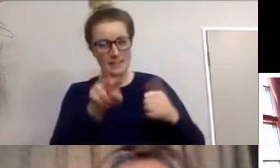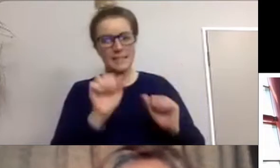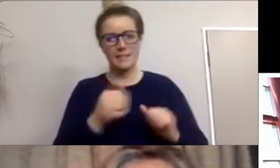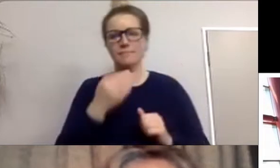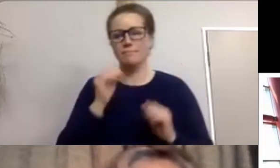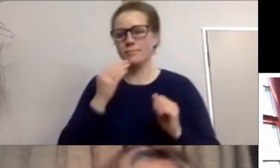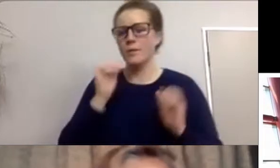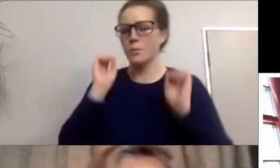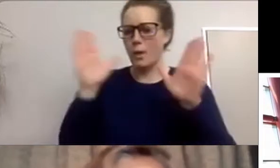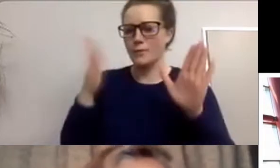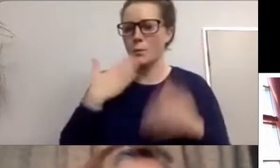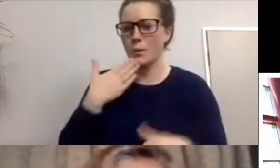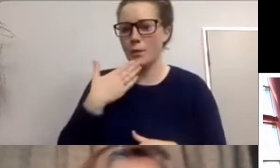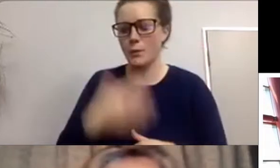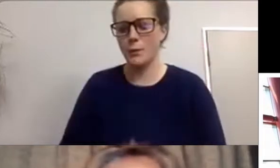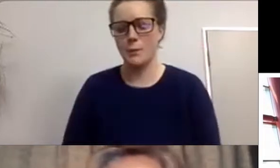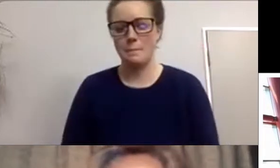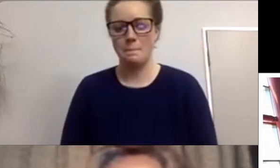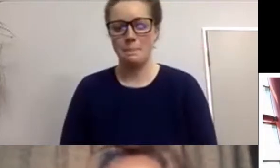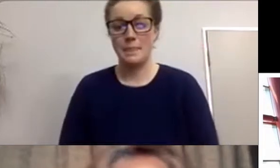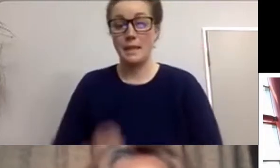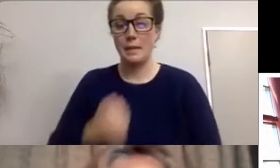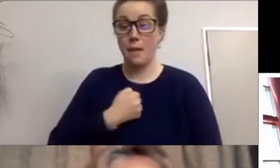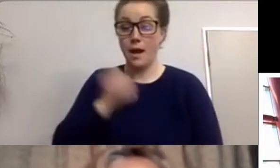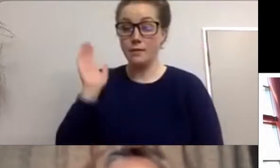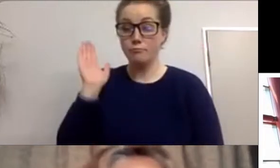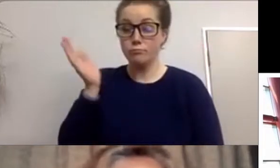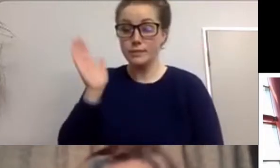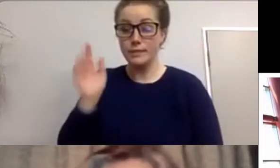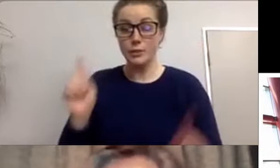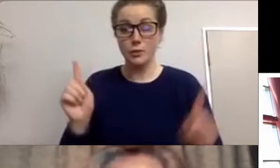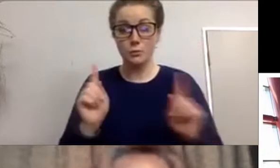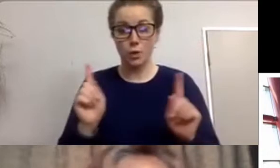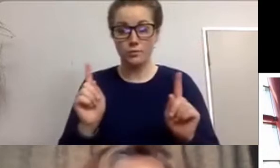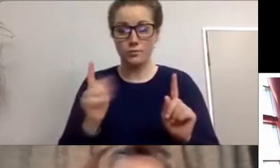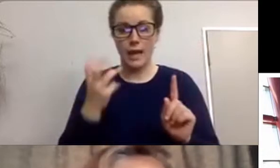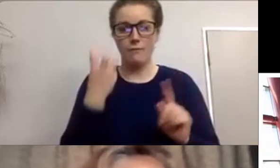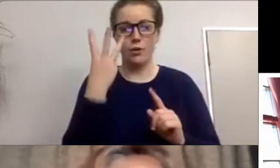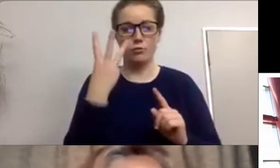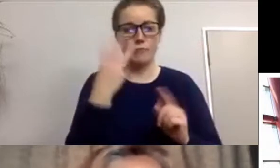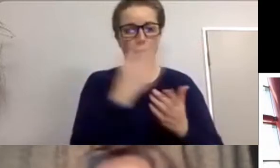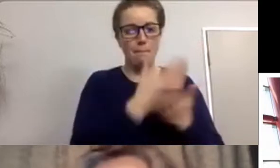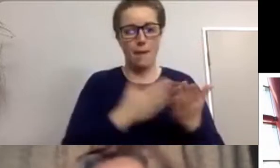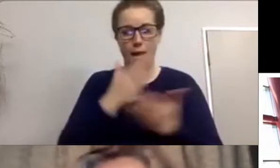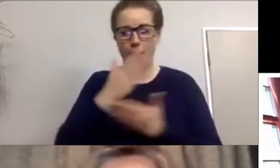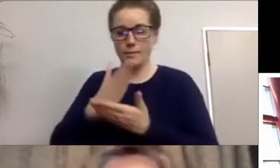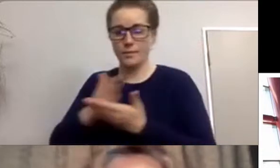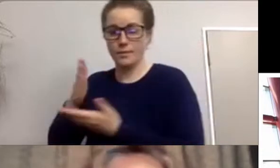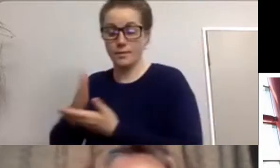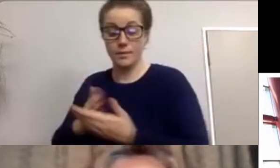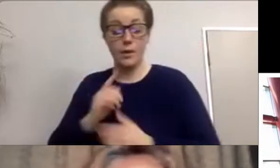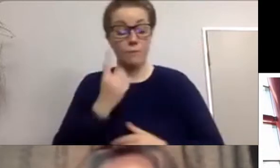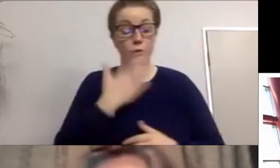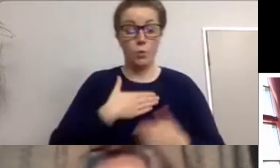So my presentation is in three parts, first I would like to share my own journey at